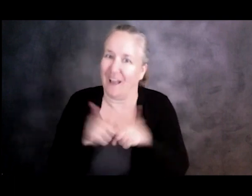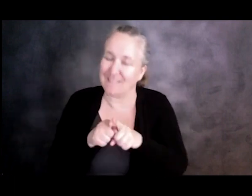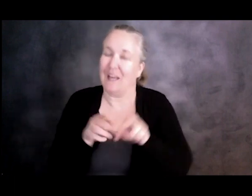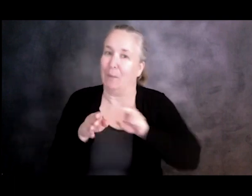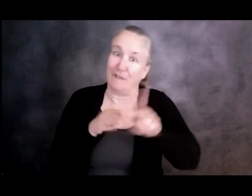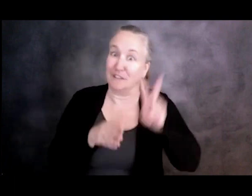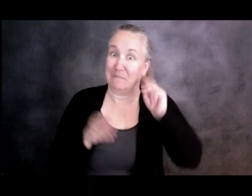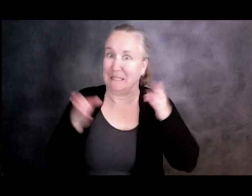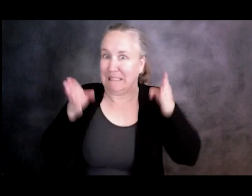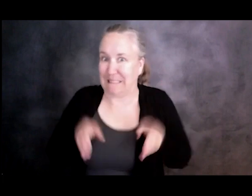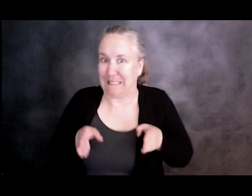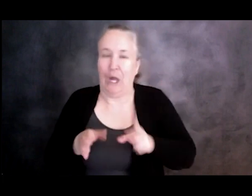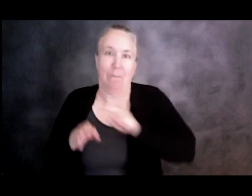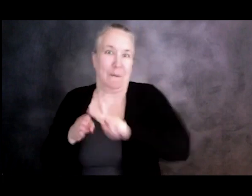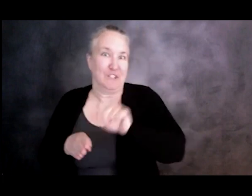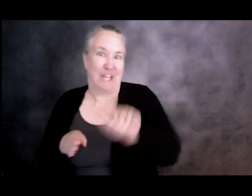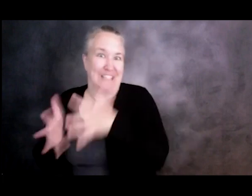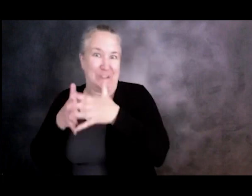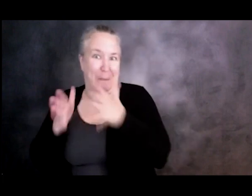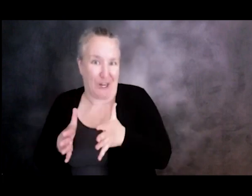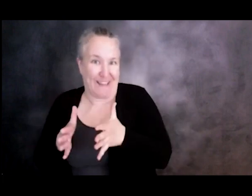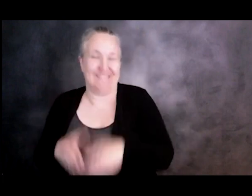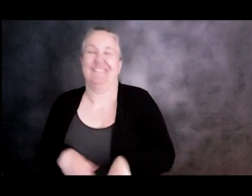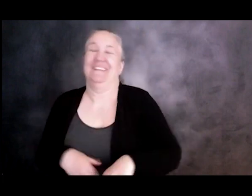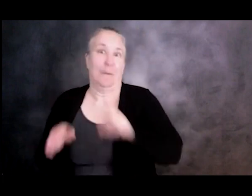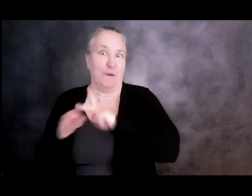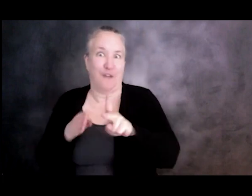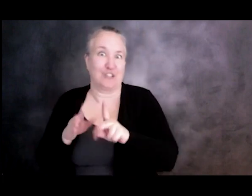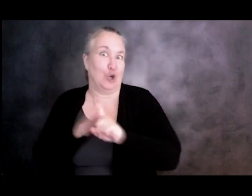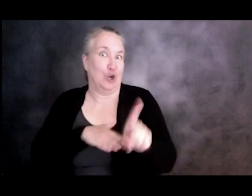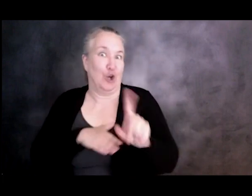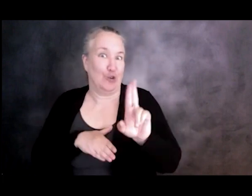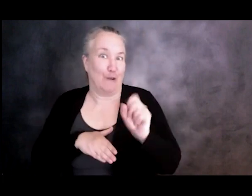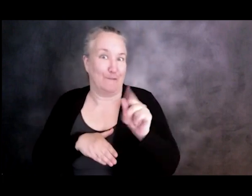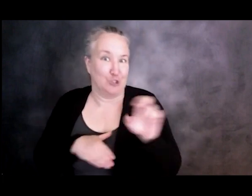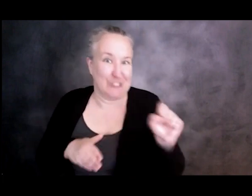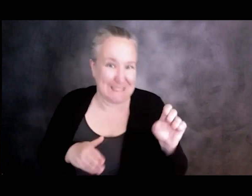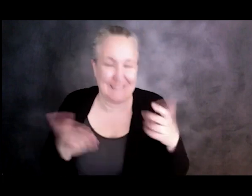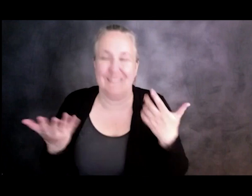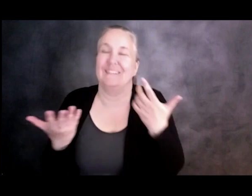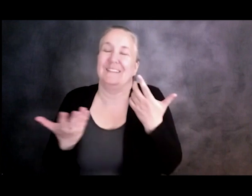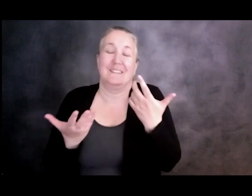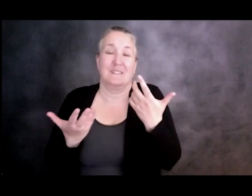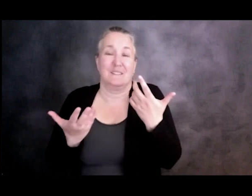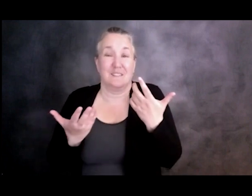and professional Asian-American and now professional refugee. It's not a great position to be in,